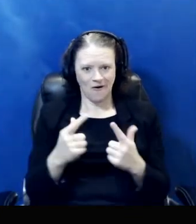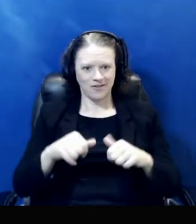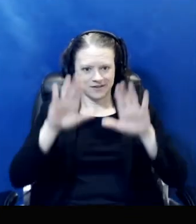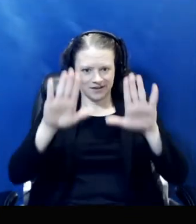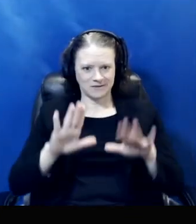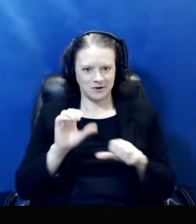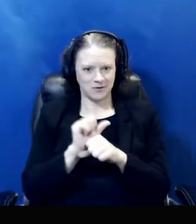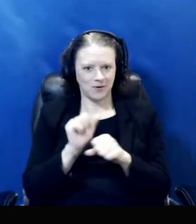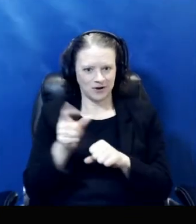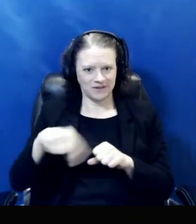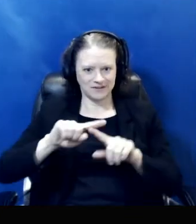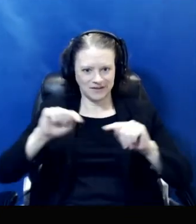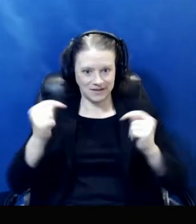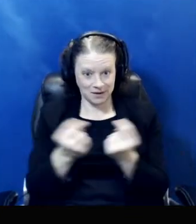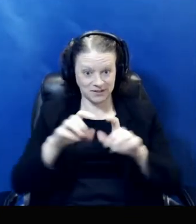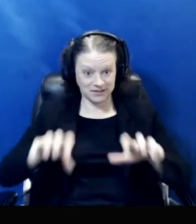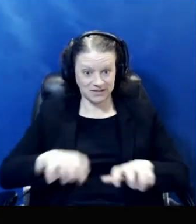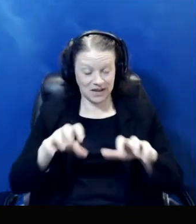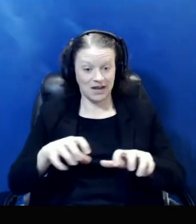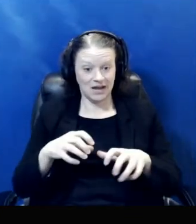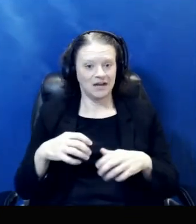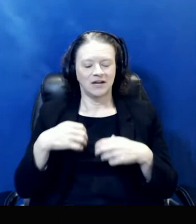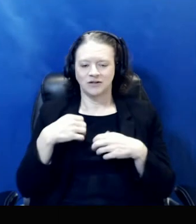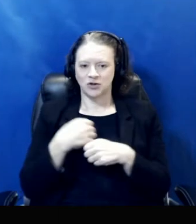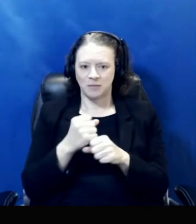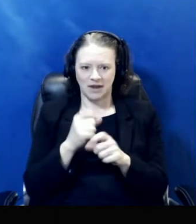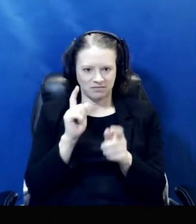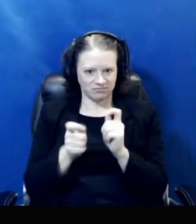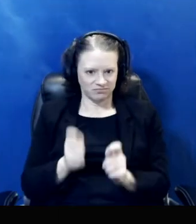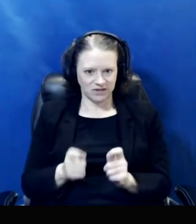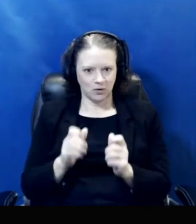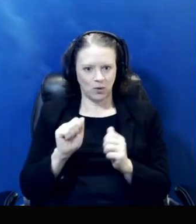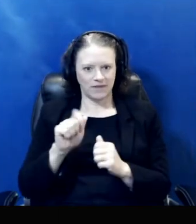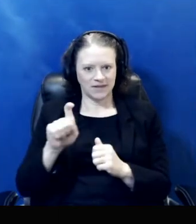but it doesn't stop there, and Tara is going to talk about where we go